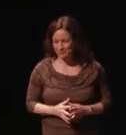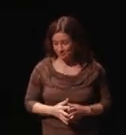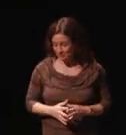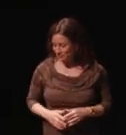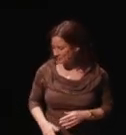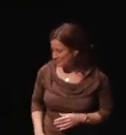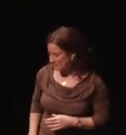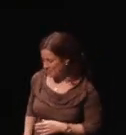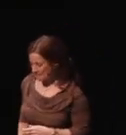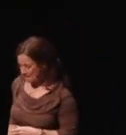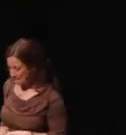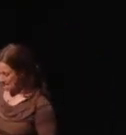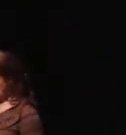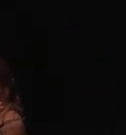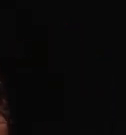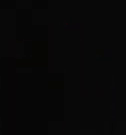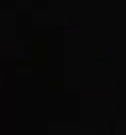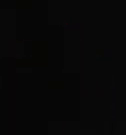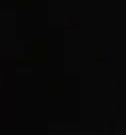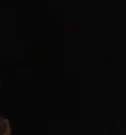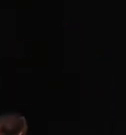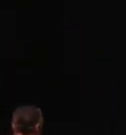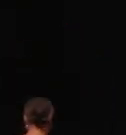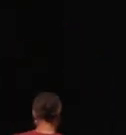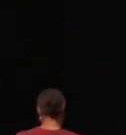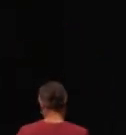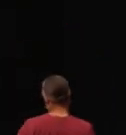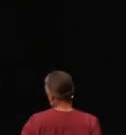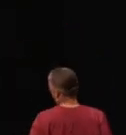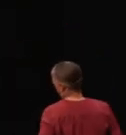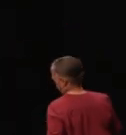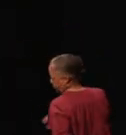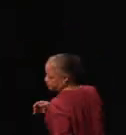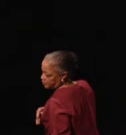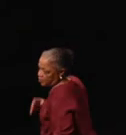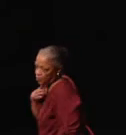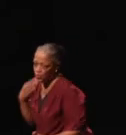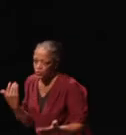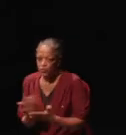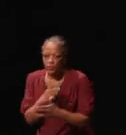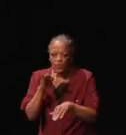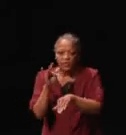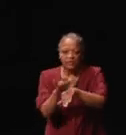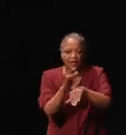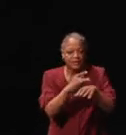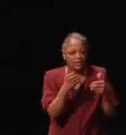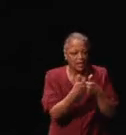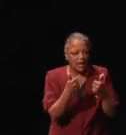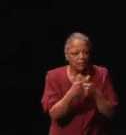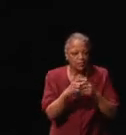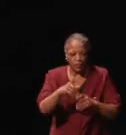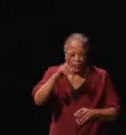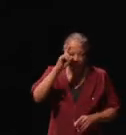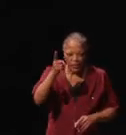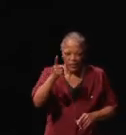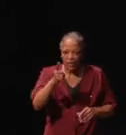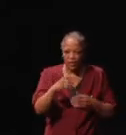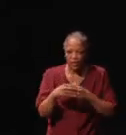Okay, this is some Touch Games from Brilliant Computing in 1997. This is how I got into the field.